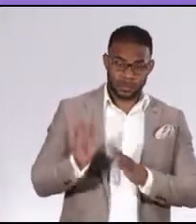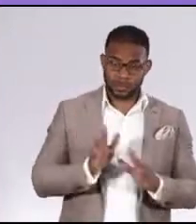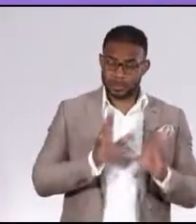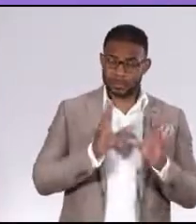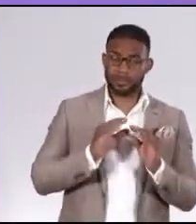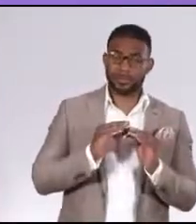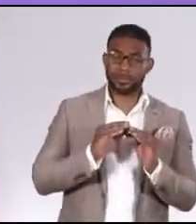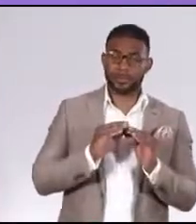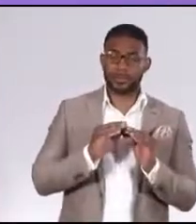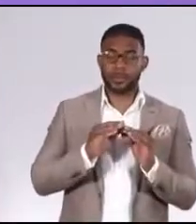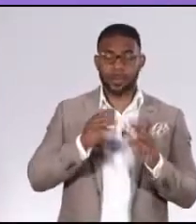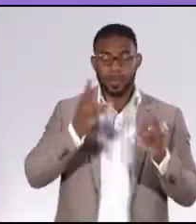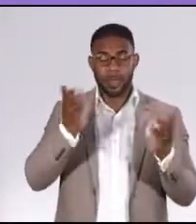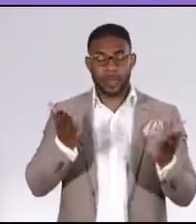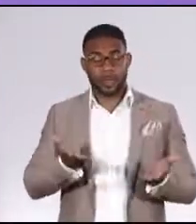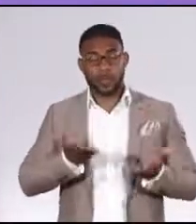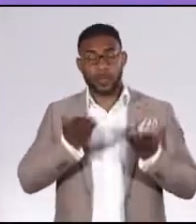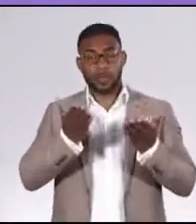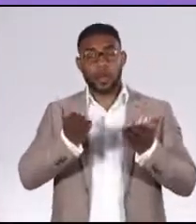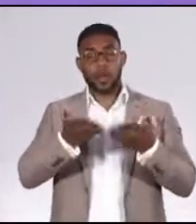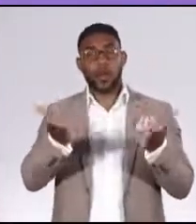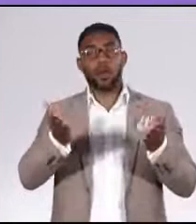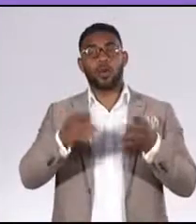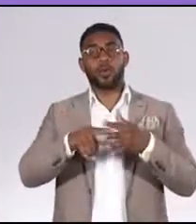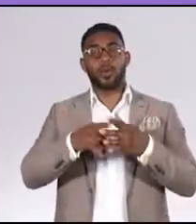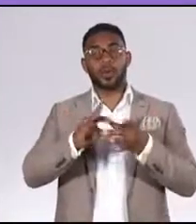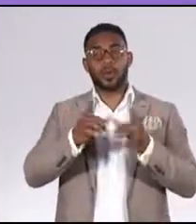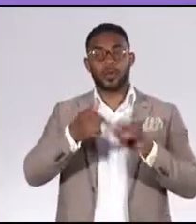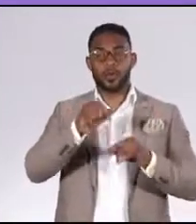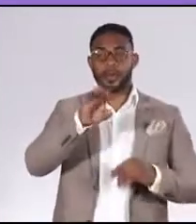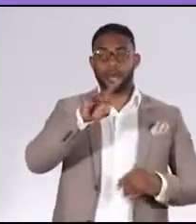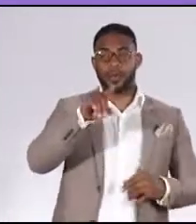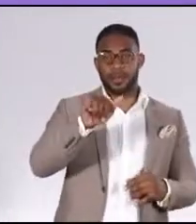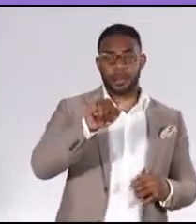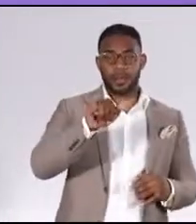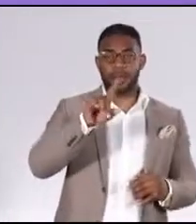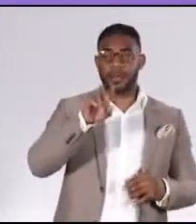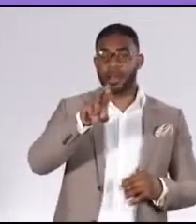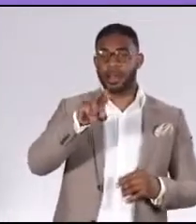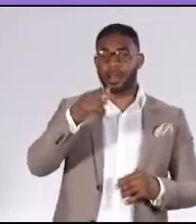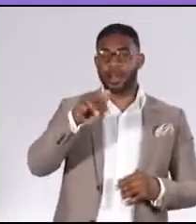and here to provide opening comments from the fda is doctor gavin in toronto,